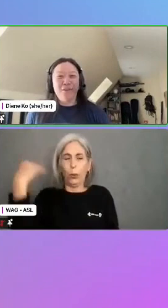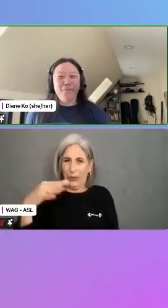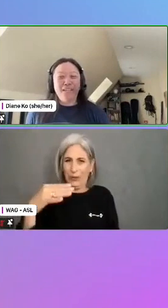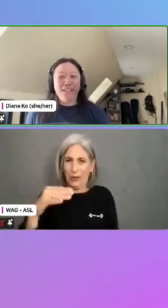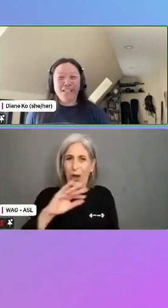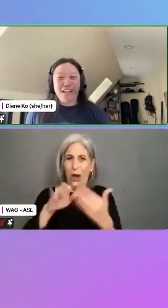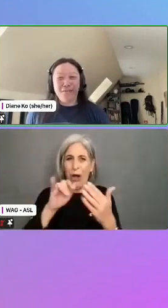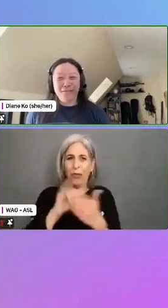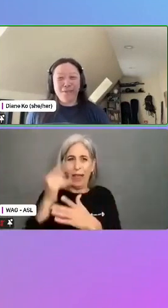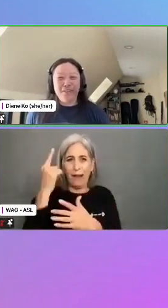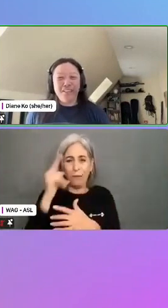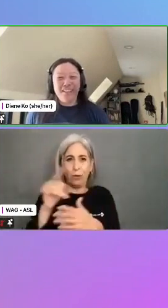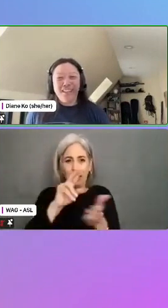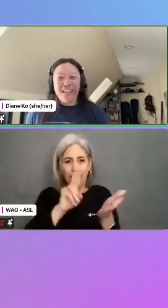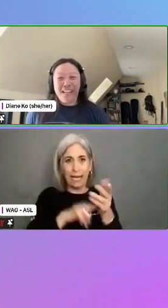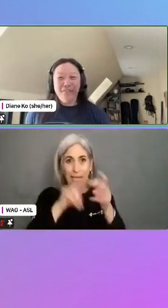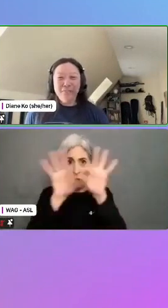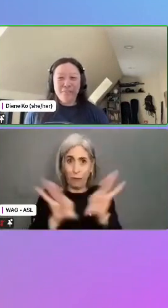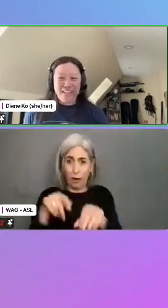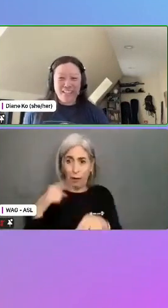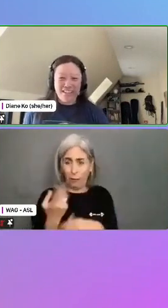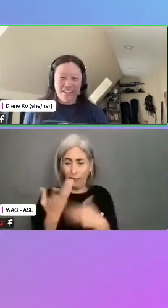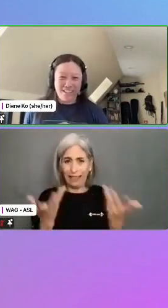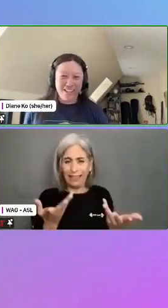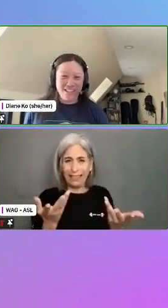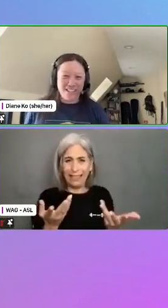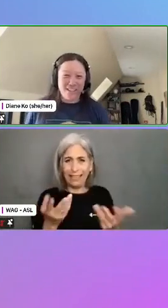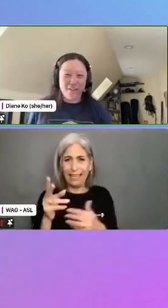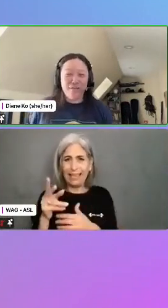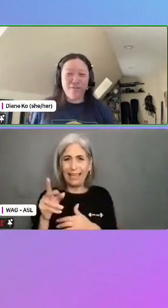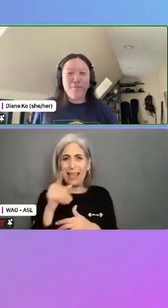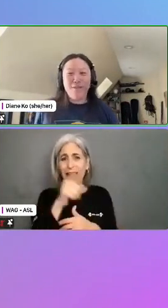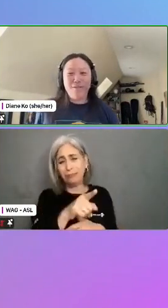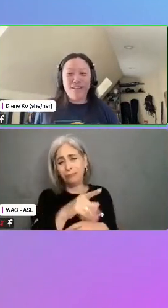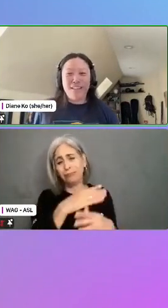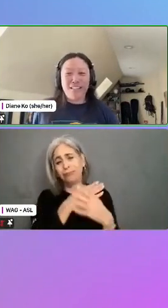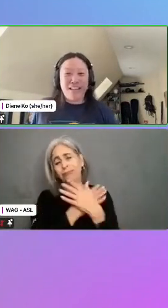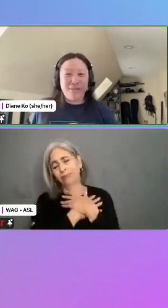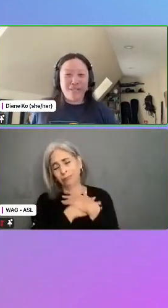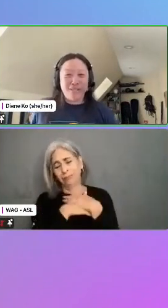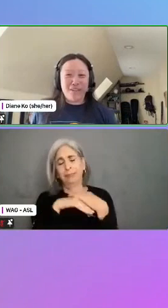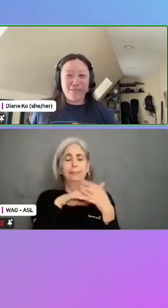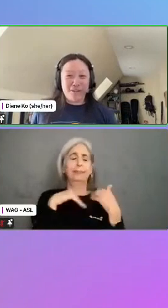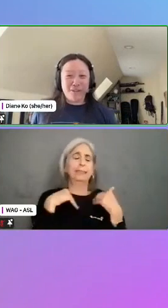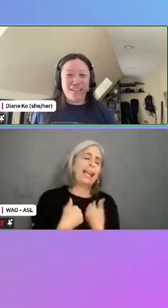change the way we declare our input field functional component to use React dot forward rest. Then instead of